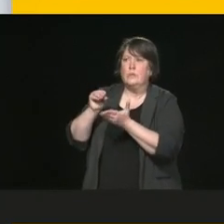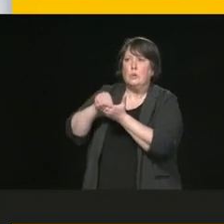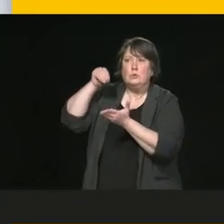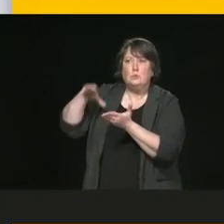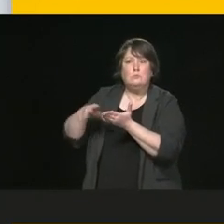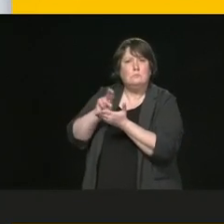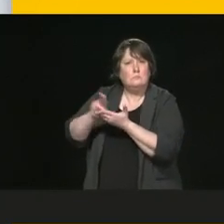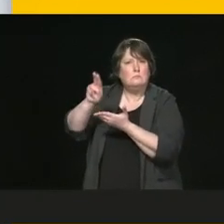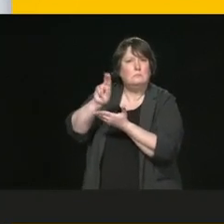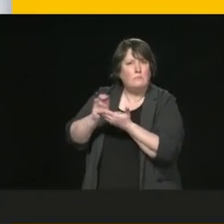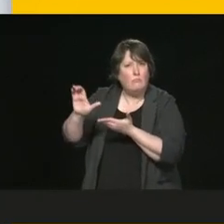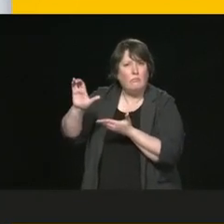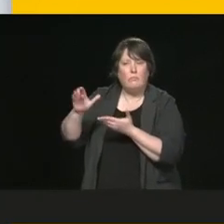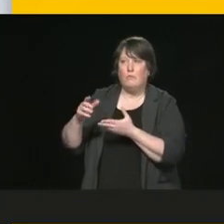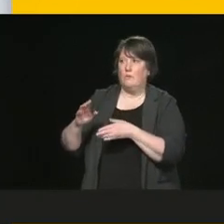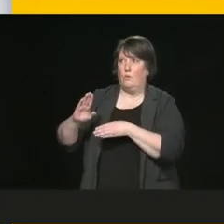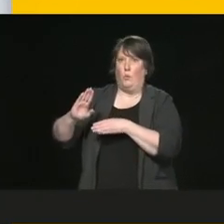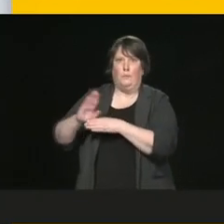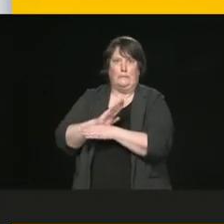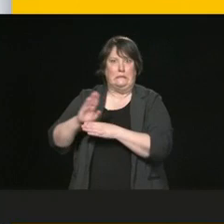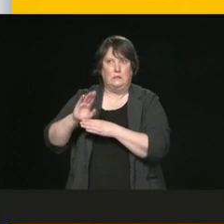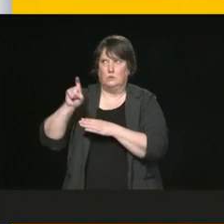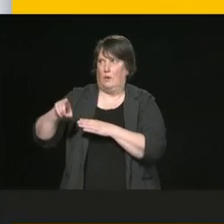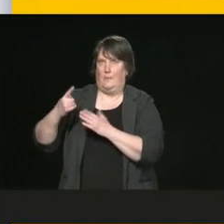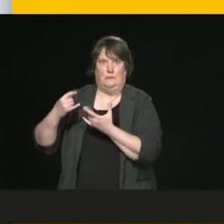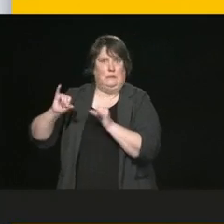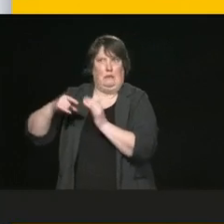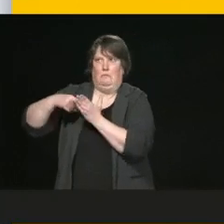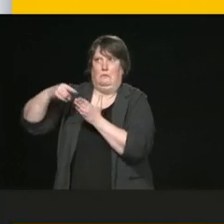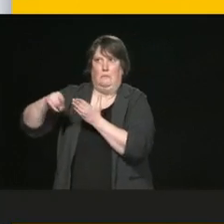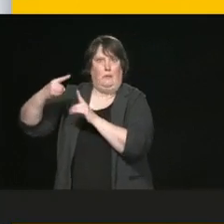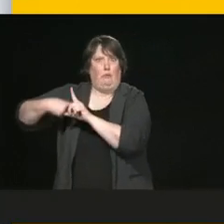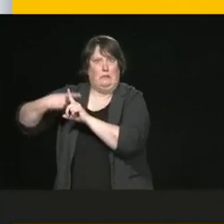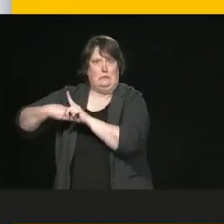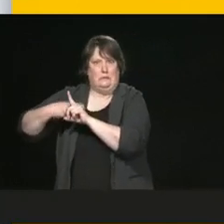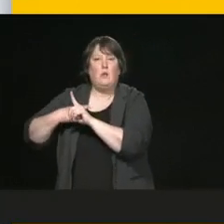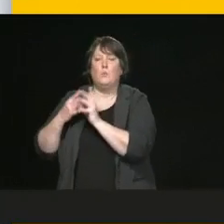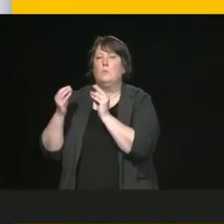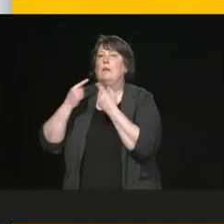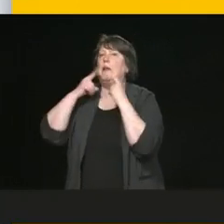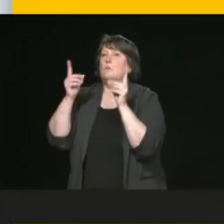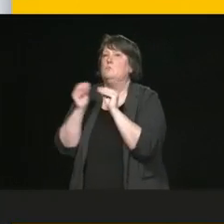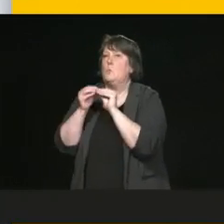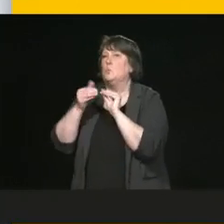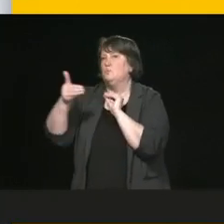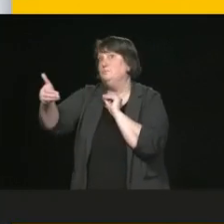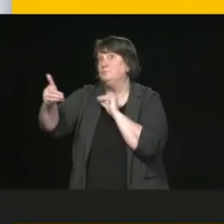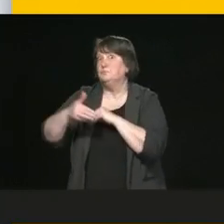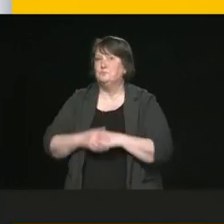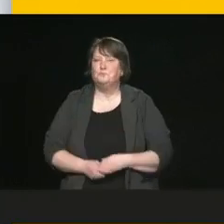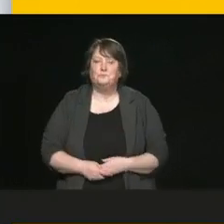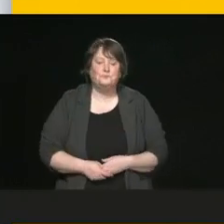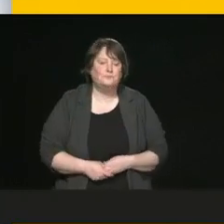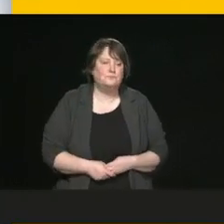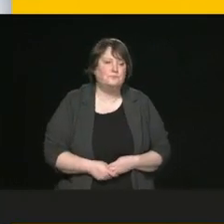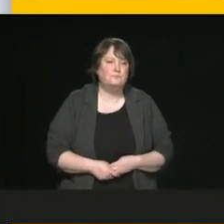FOR OTHERS WHO STILL NEED HELP, INCLUDING POST-SECONDARY